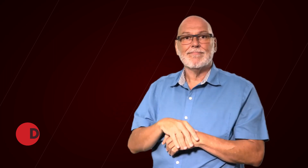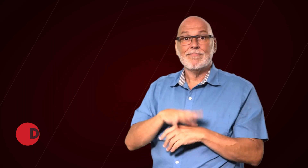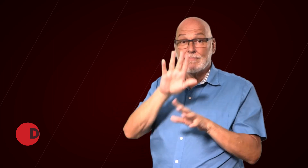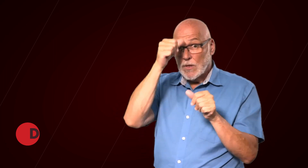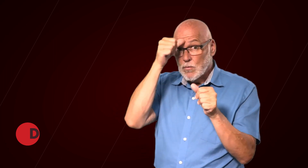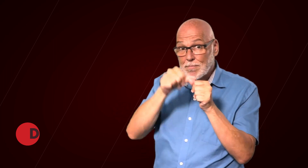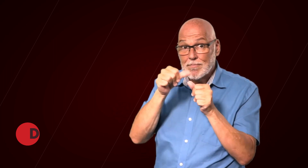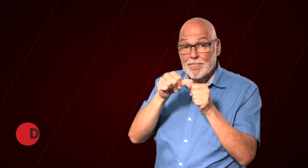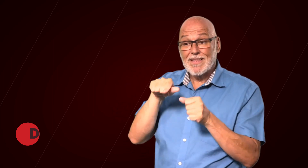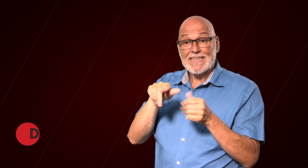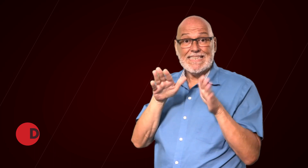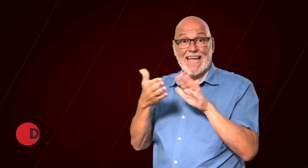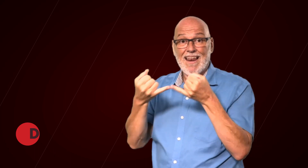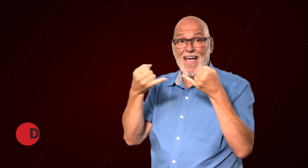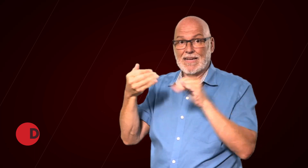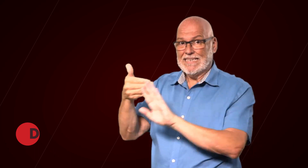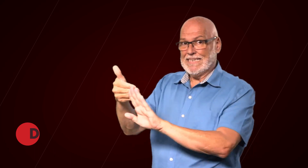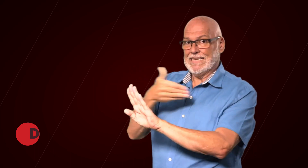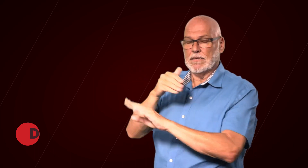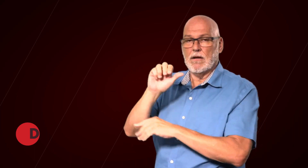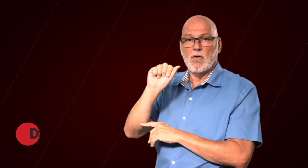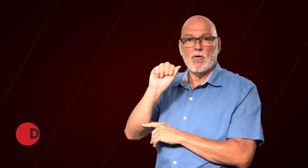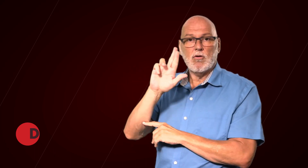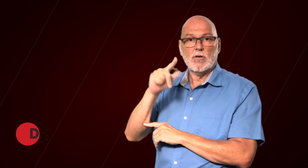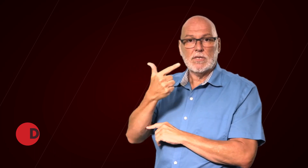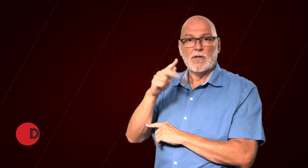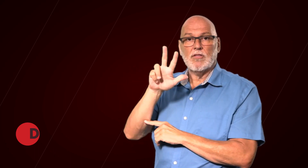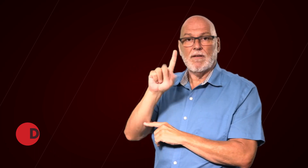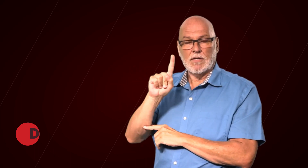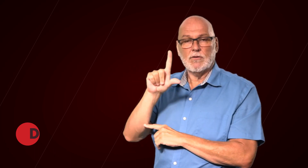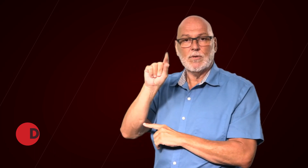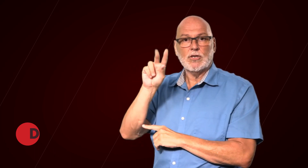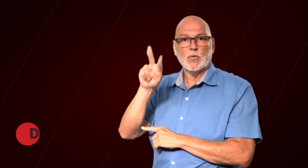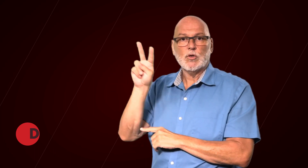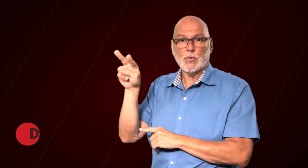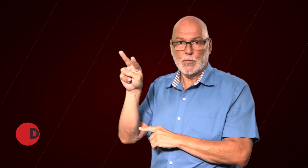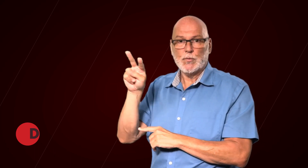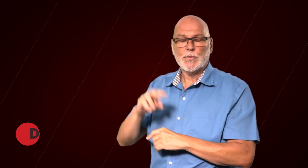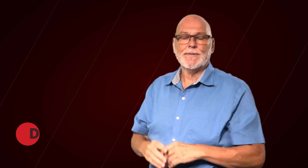Deadline is on August 31, 2022.